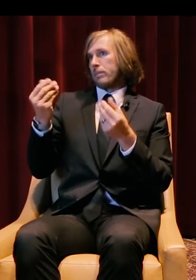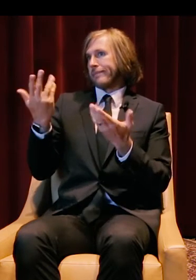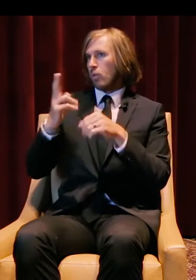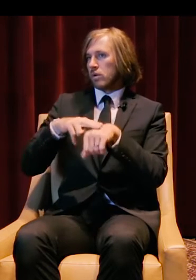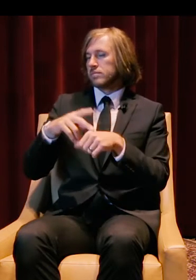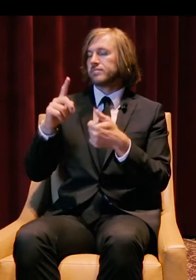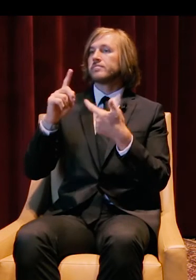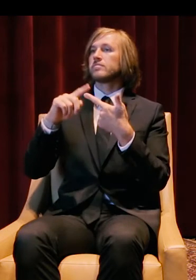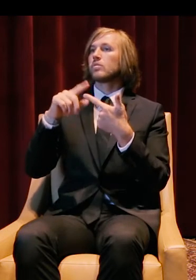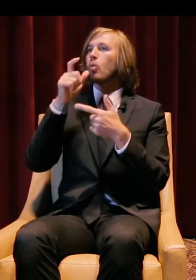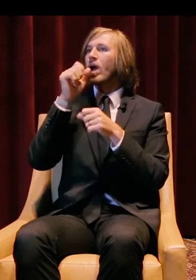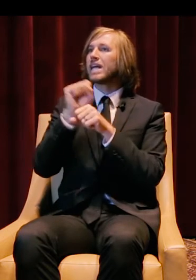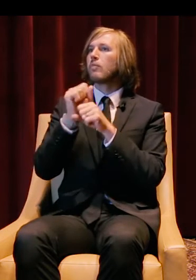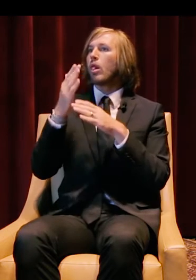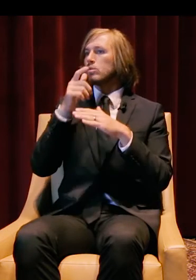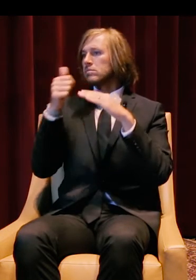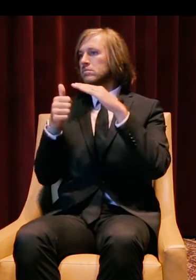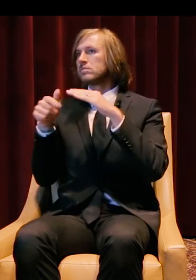There's my employees, who work there.